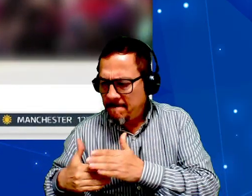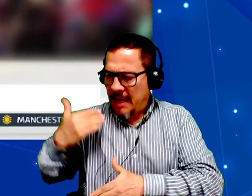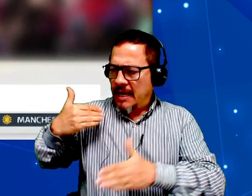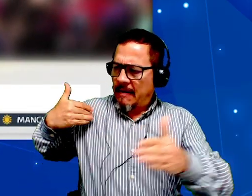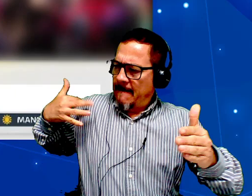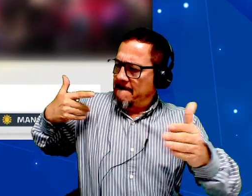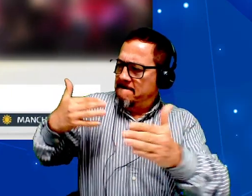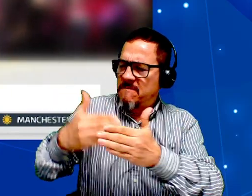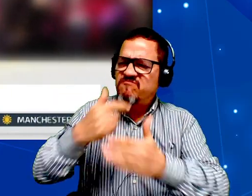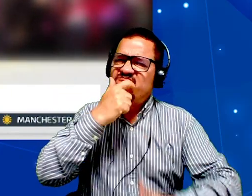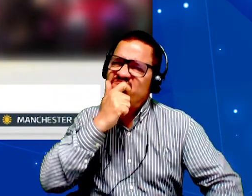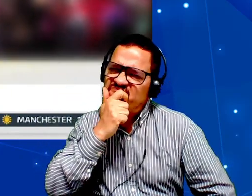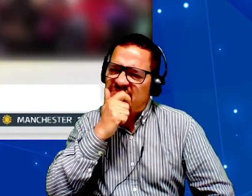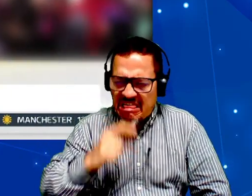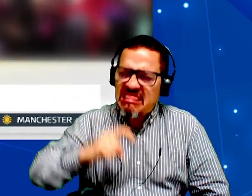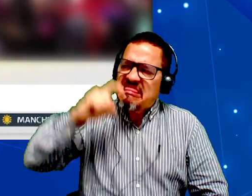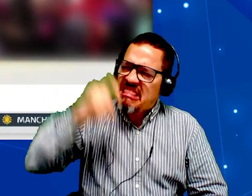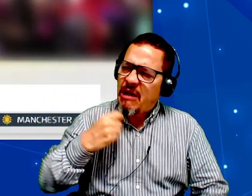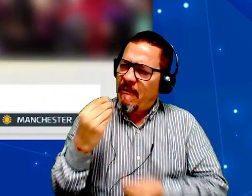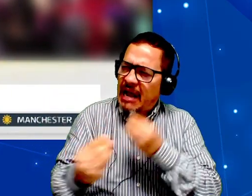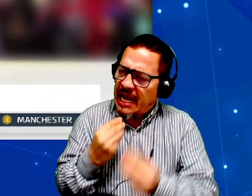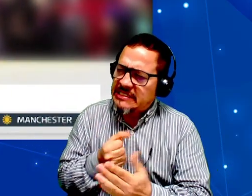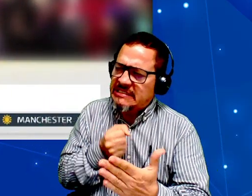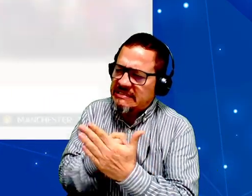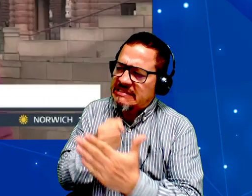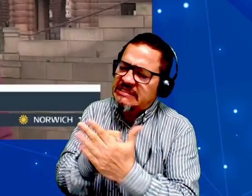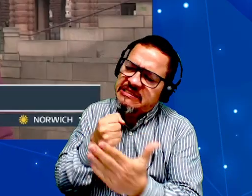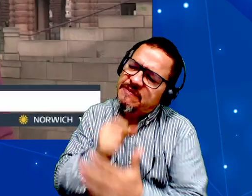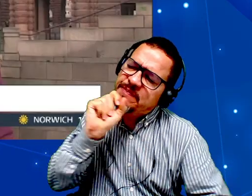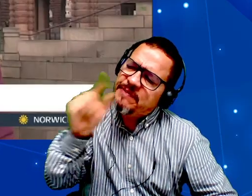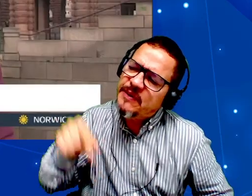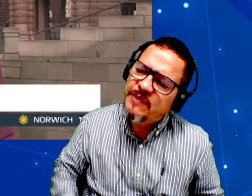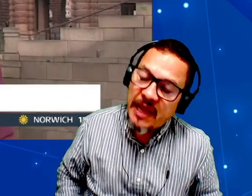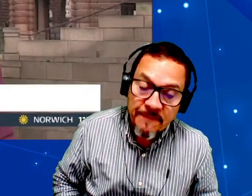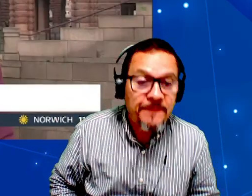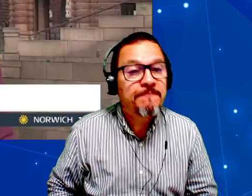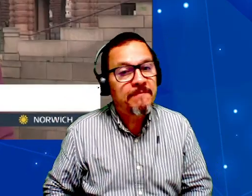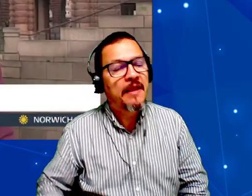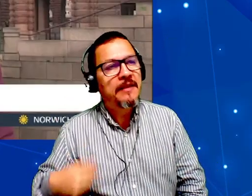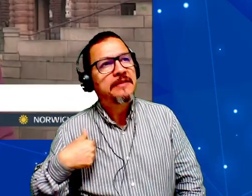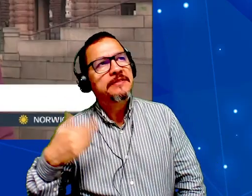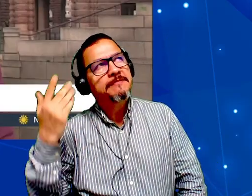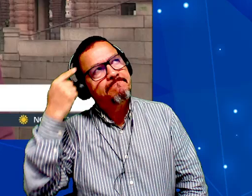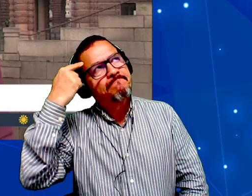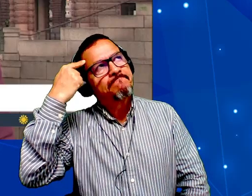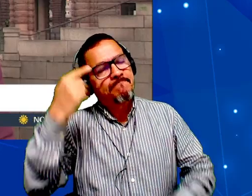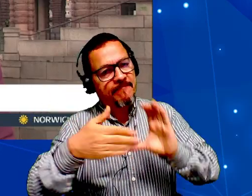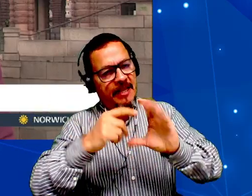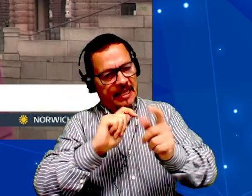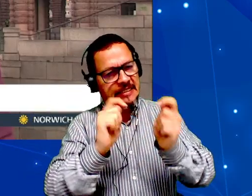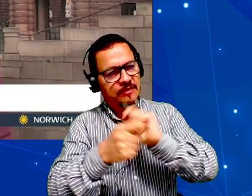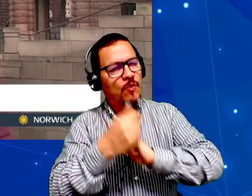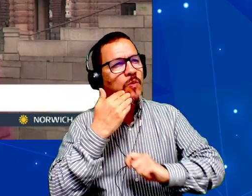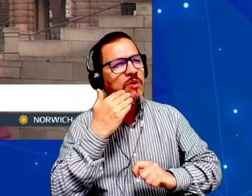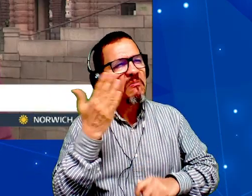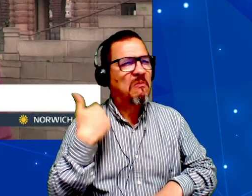"I have to do something about this"? How did it begin for you? The first time I heard about climate change was when I was maybe eight or 9